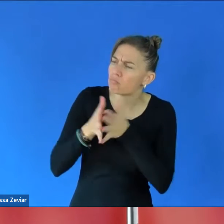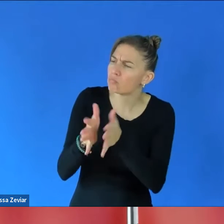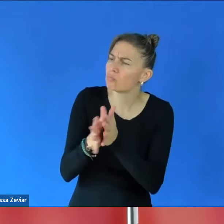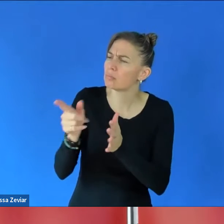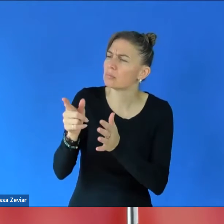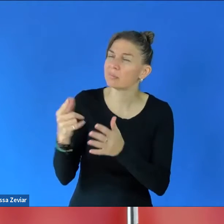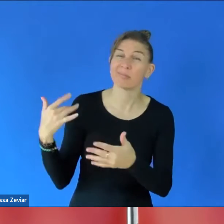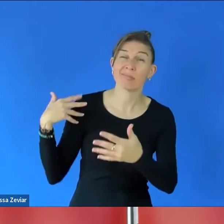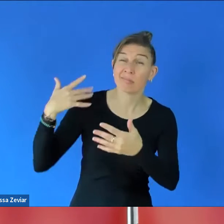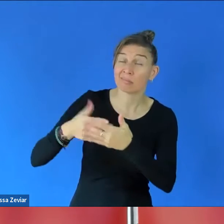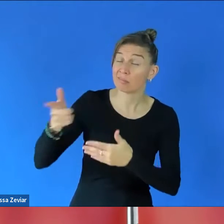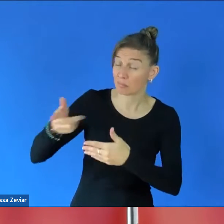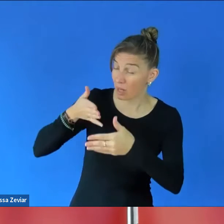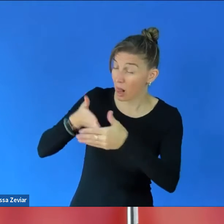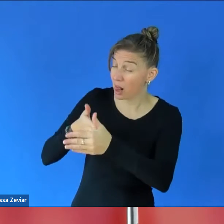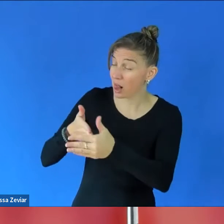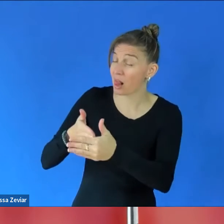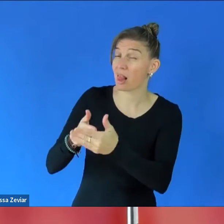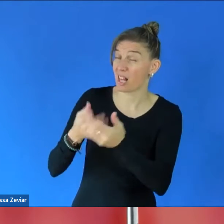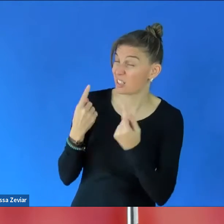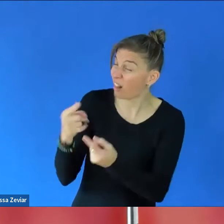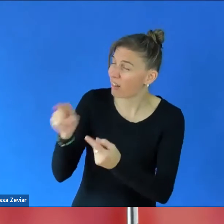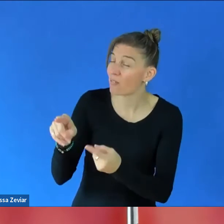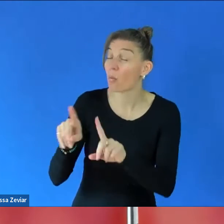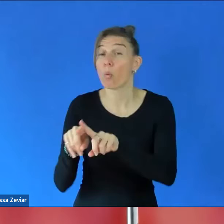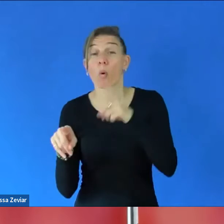you've faced and you're aware other people with disabilities faced